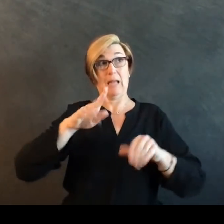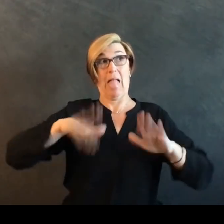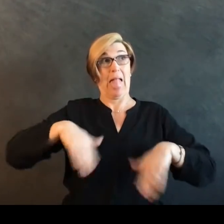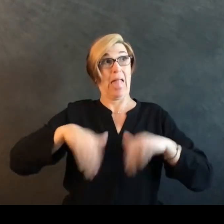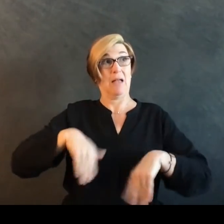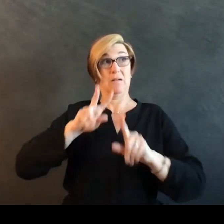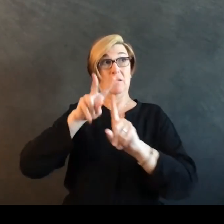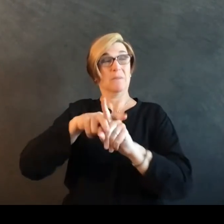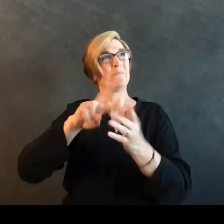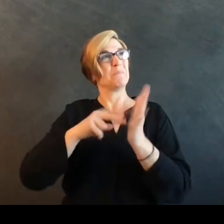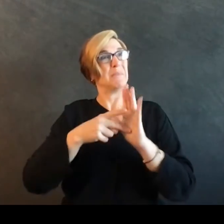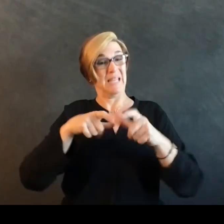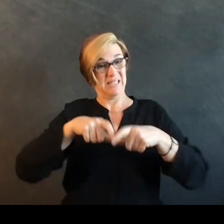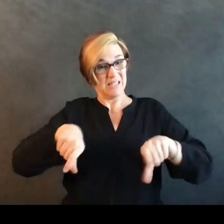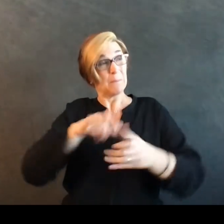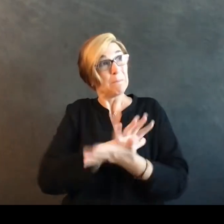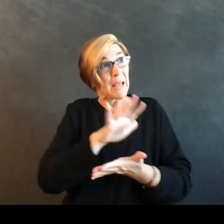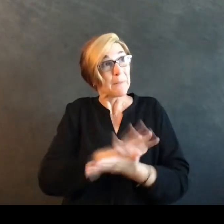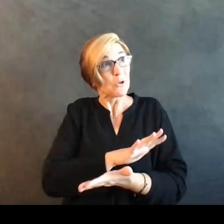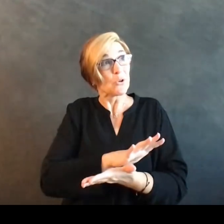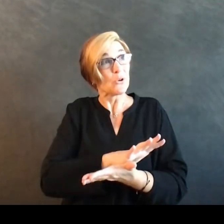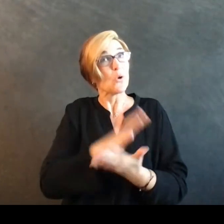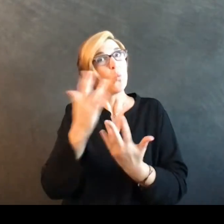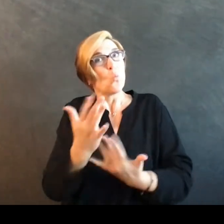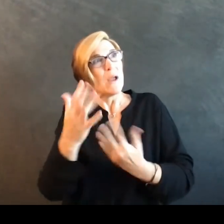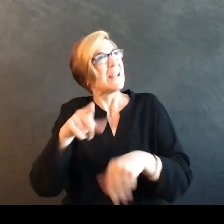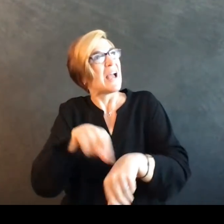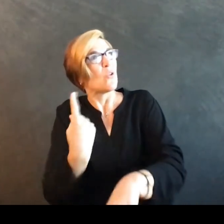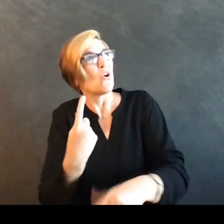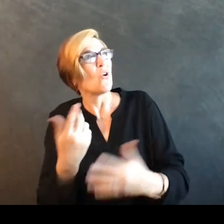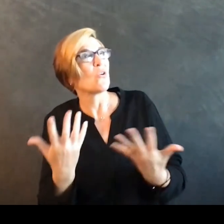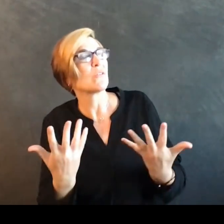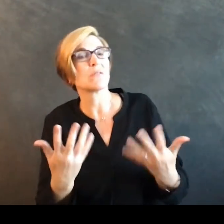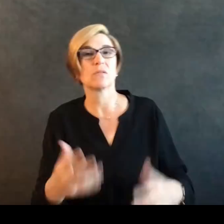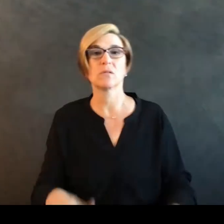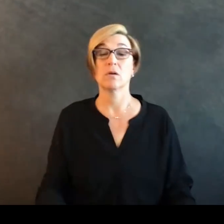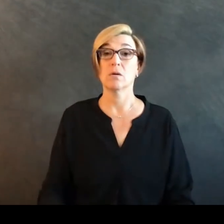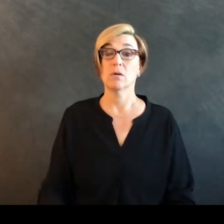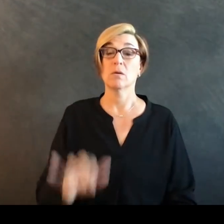their check well for people who don't have direct deposit again we'll have an